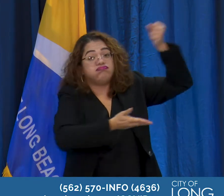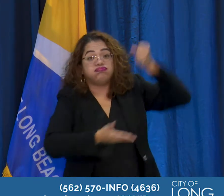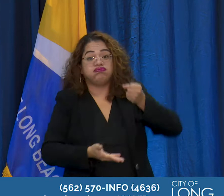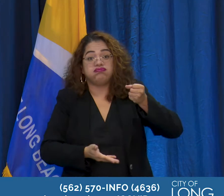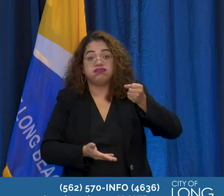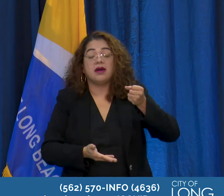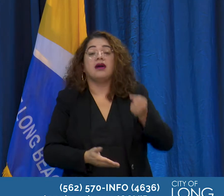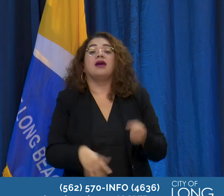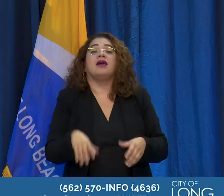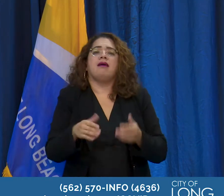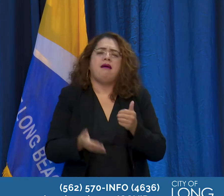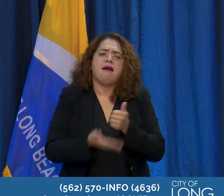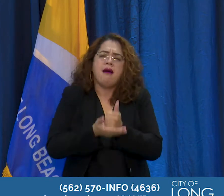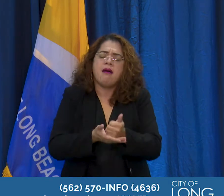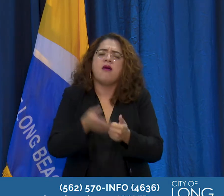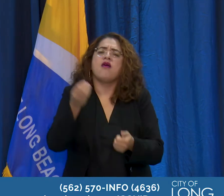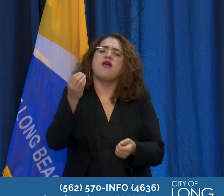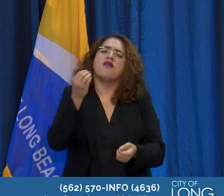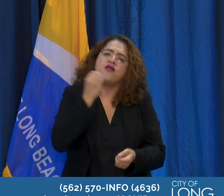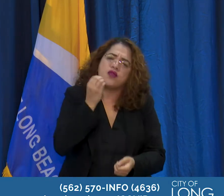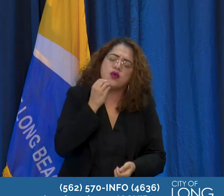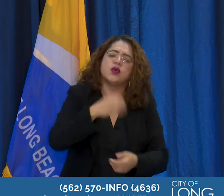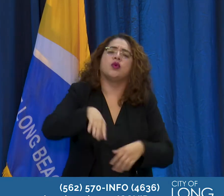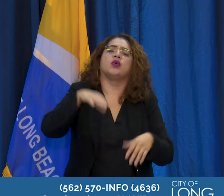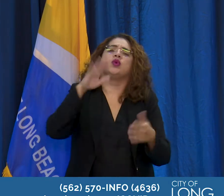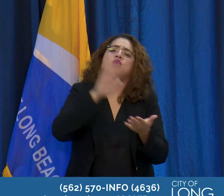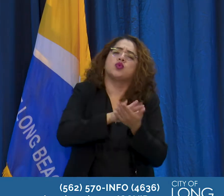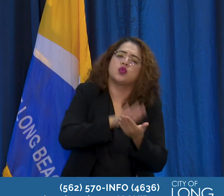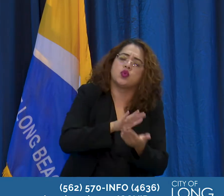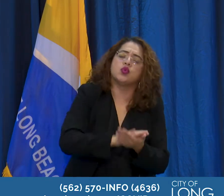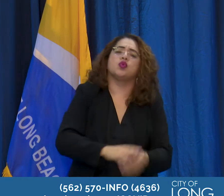poor in our city, for our schools, and so much more.